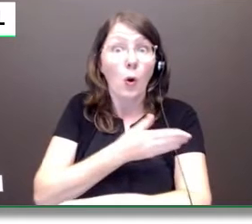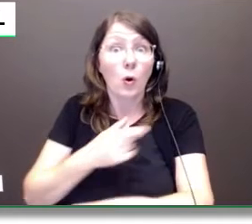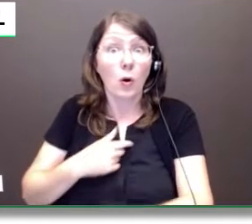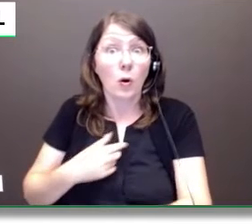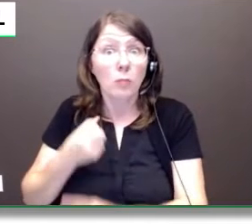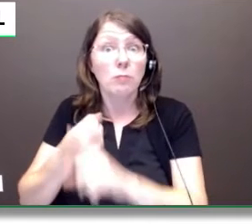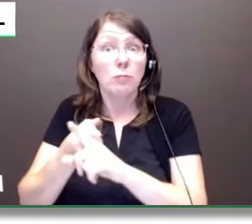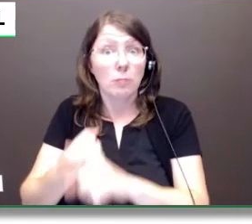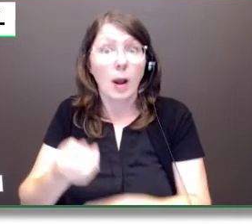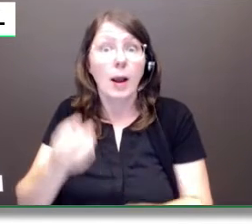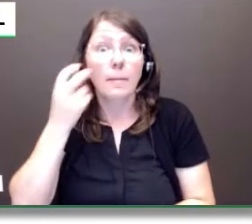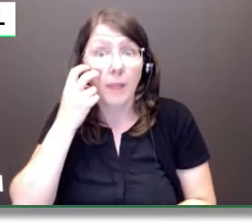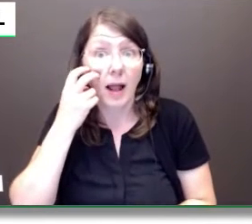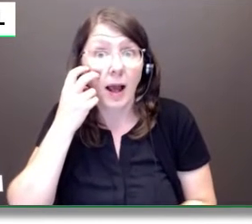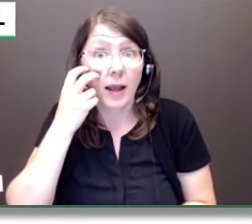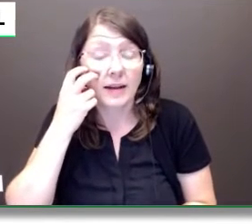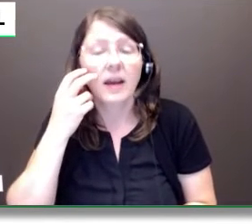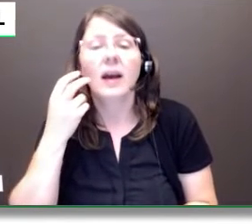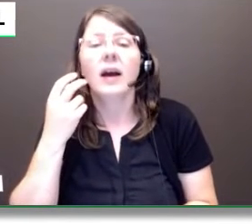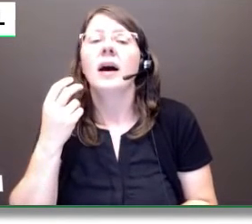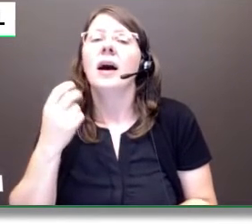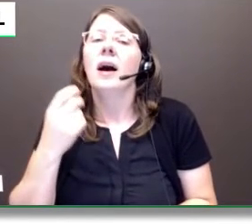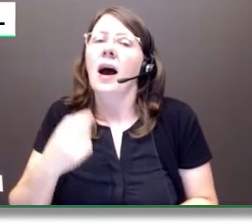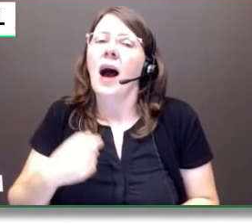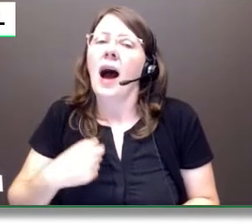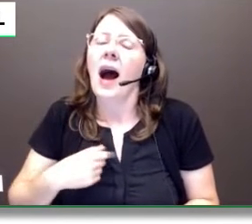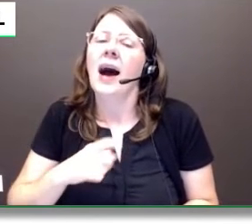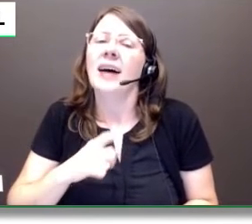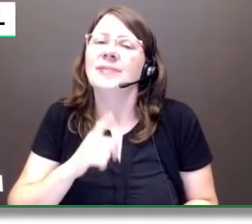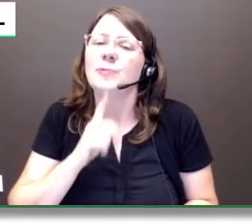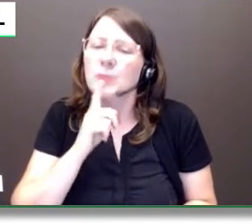which is my route. So it's very important that you know